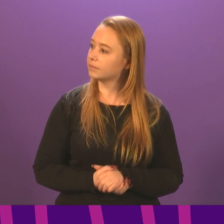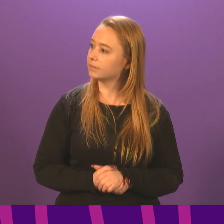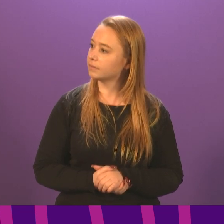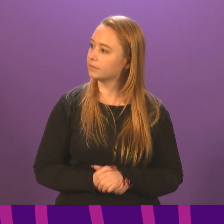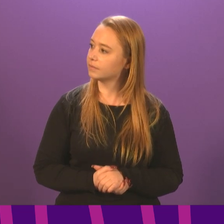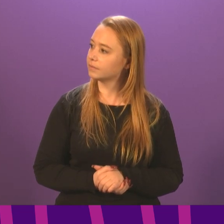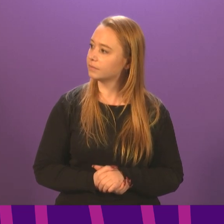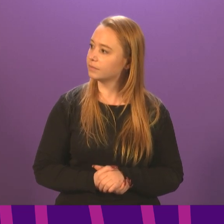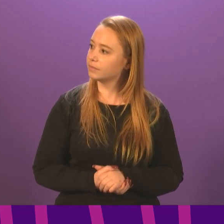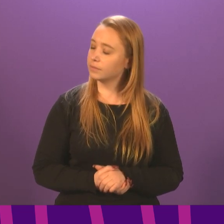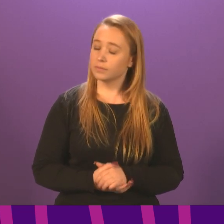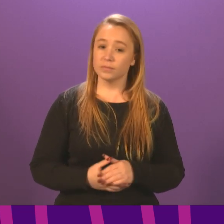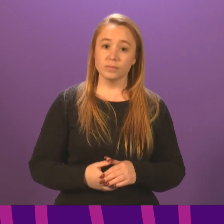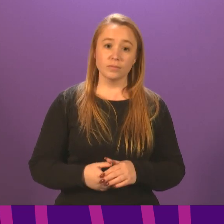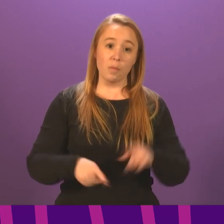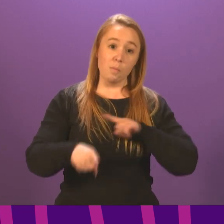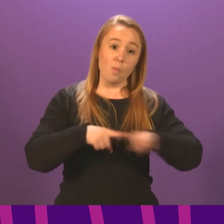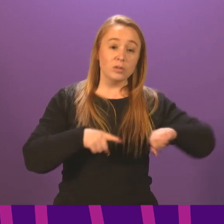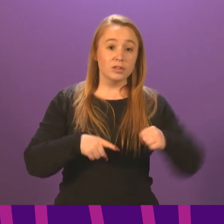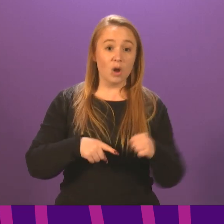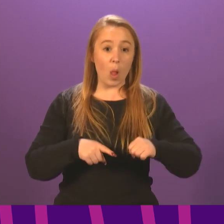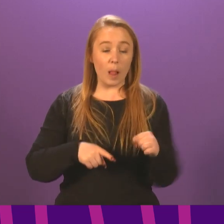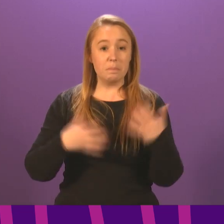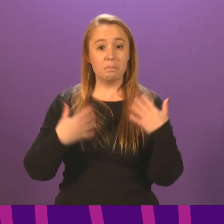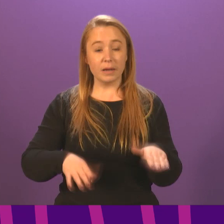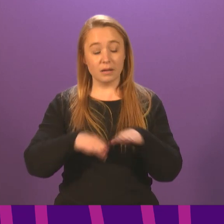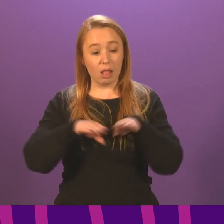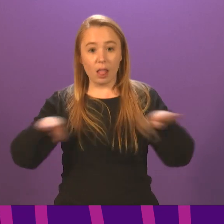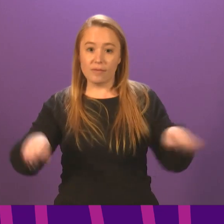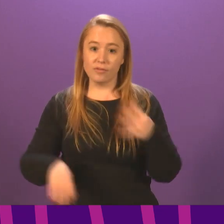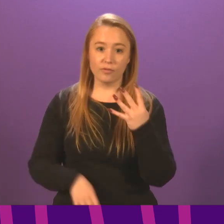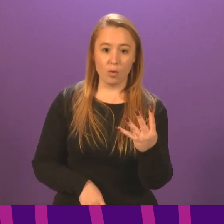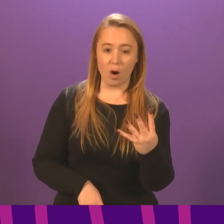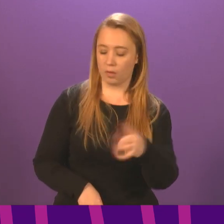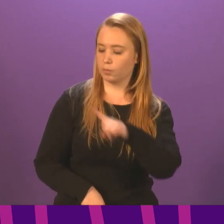4, the First Minister told us that that was being done in order to reduce the rate of